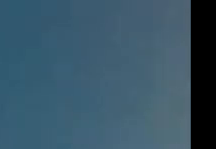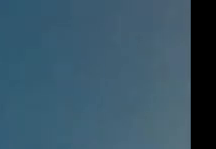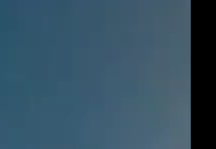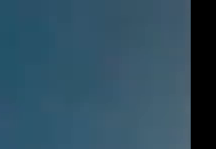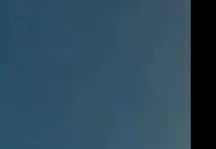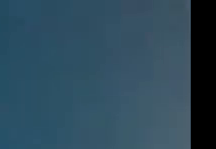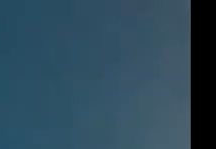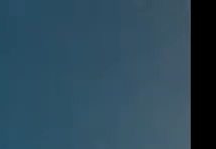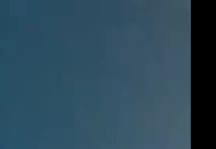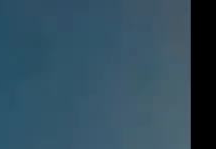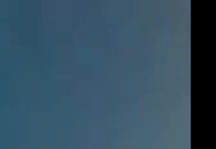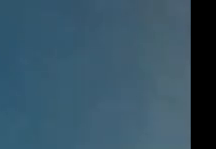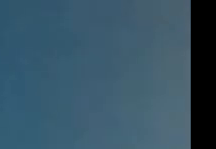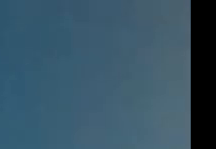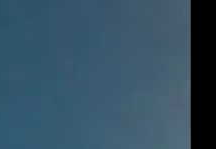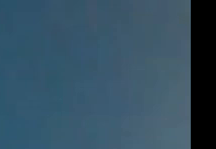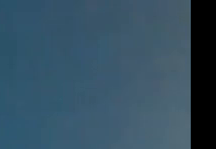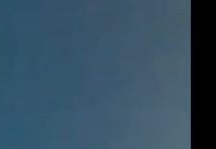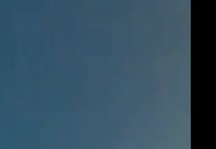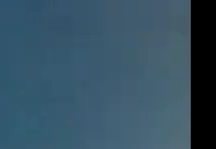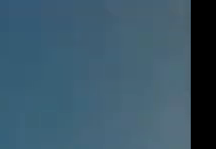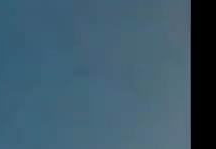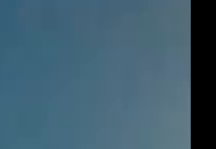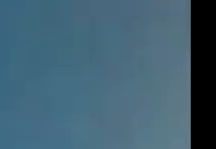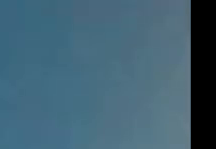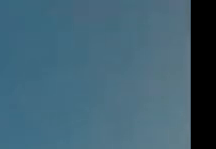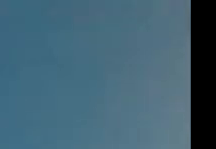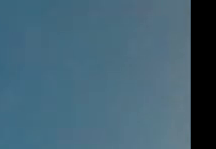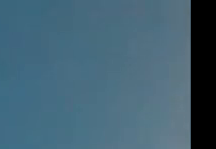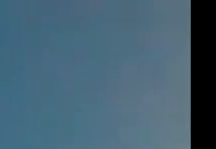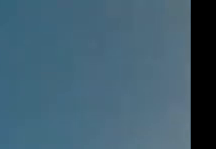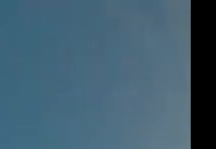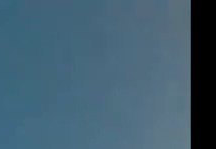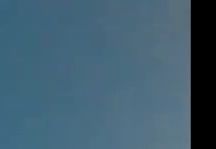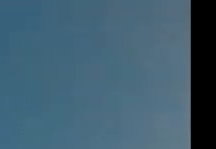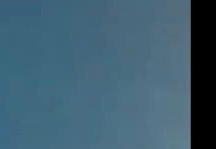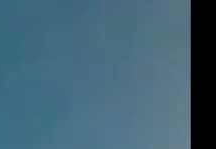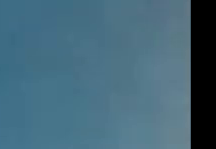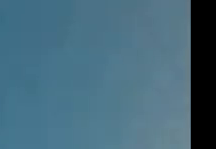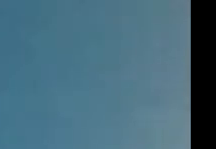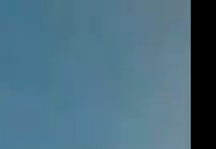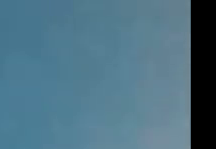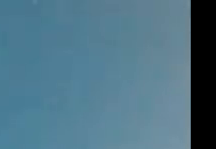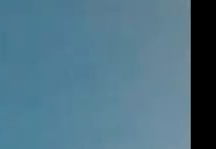particularly for Black women tutors. So the general practice there is: